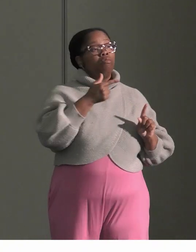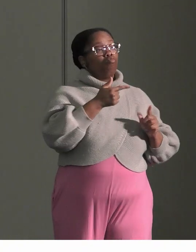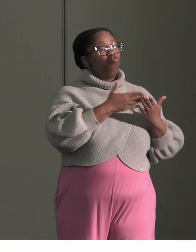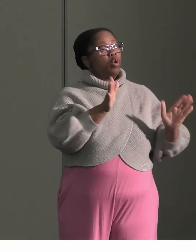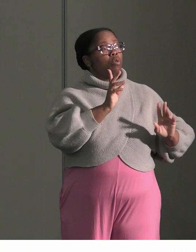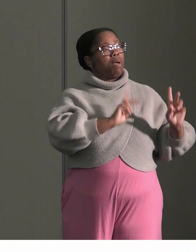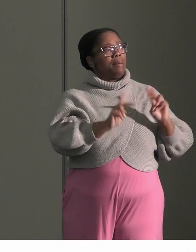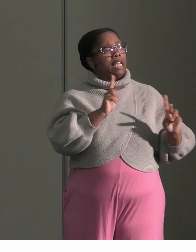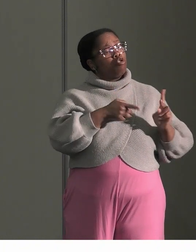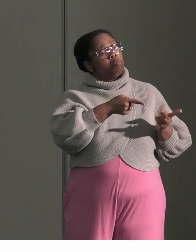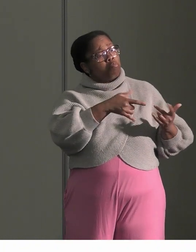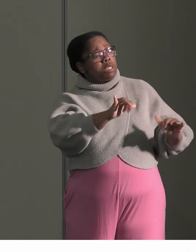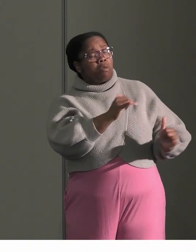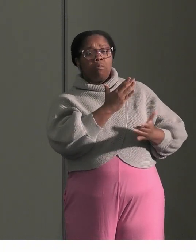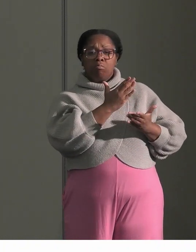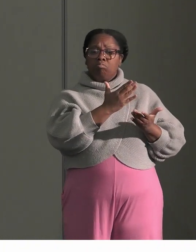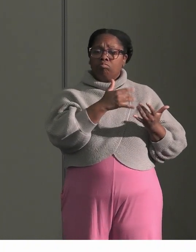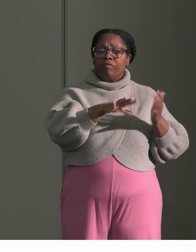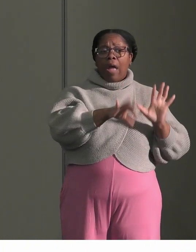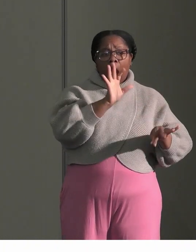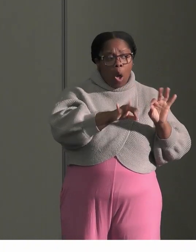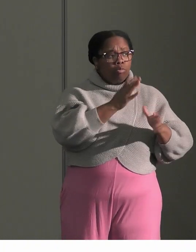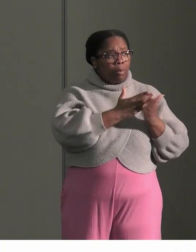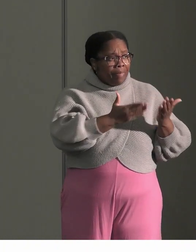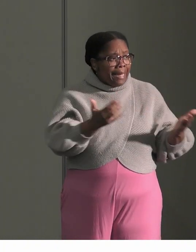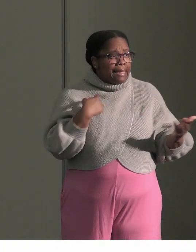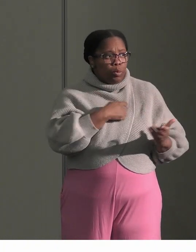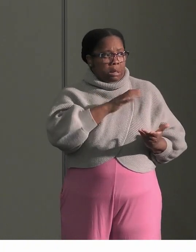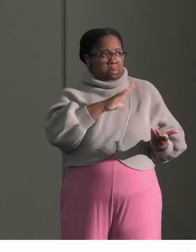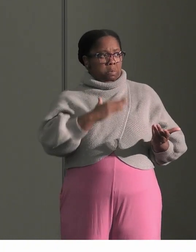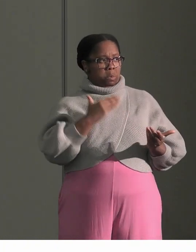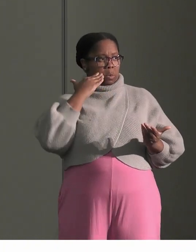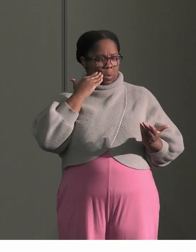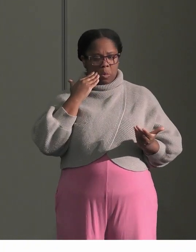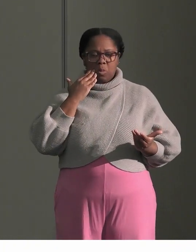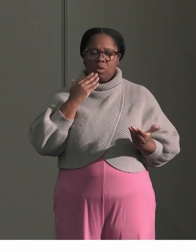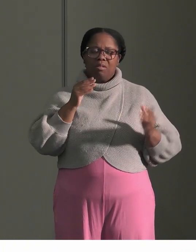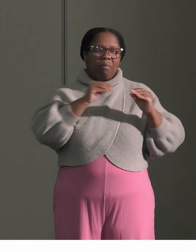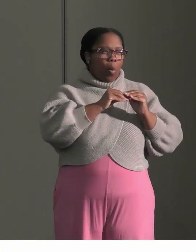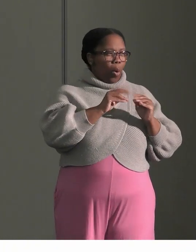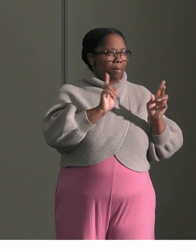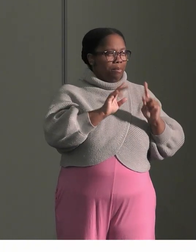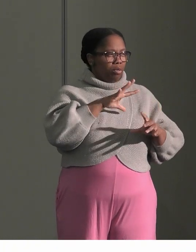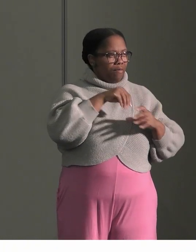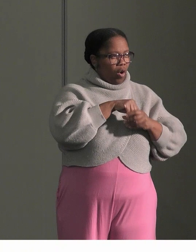were not able to uncover. There were more to the group. So more folks got lost along the